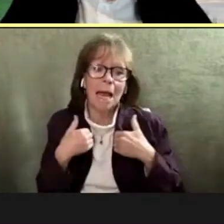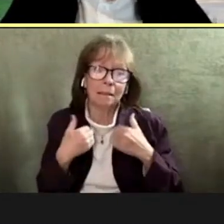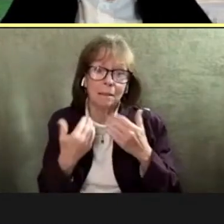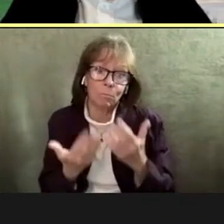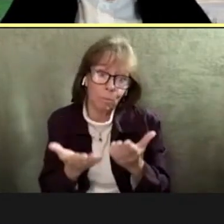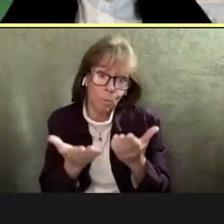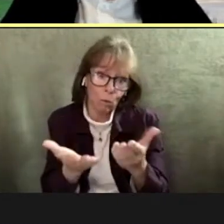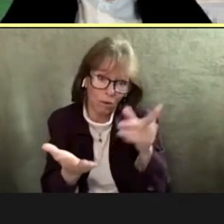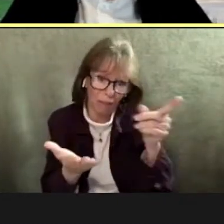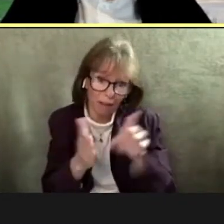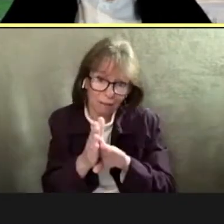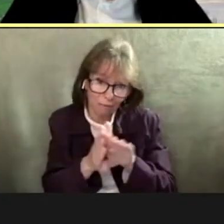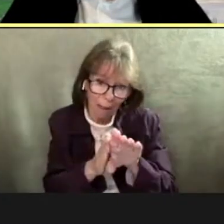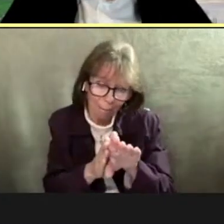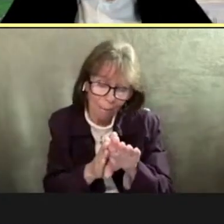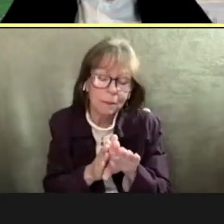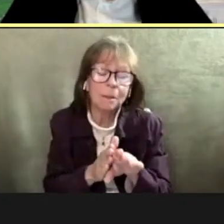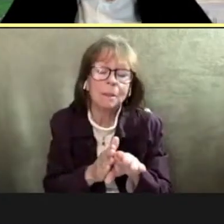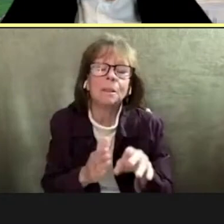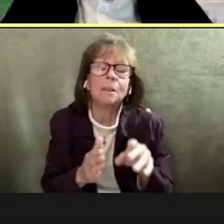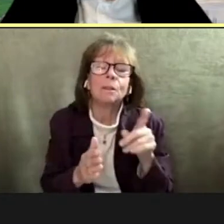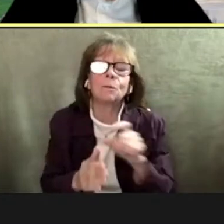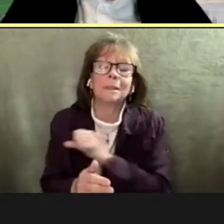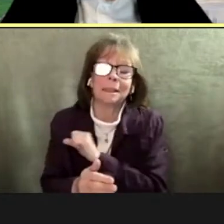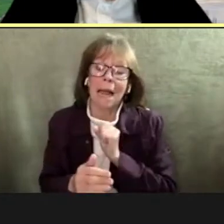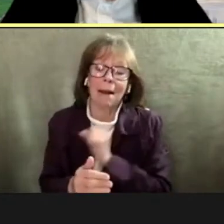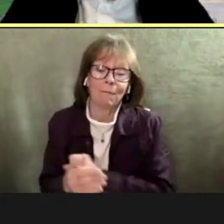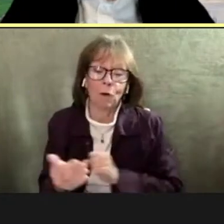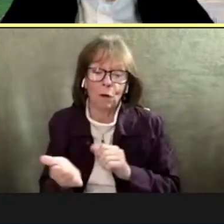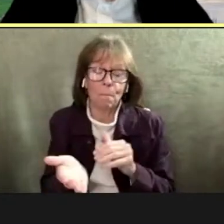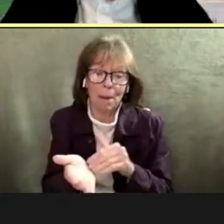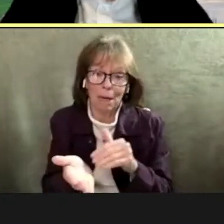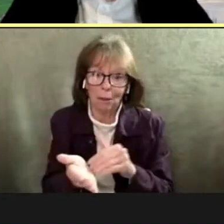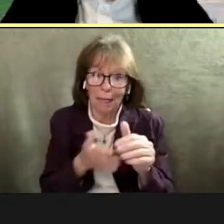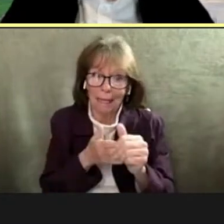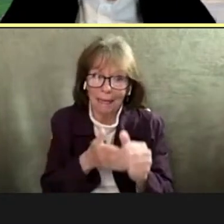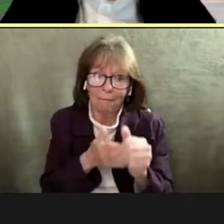Stanford Medicine leadership to fund the SMADIE initiative.